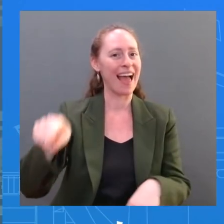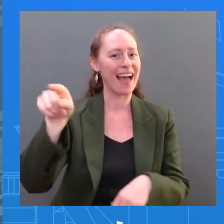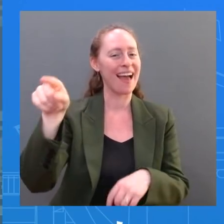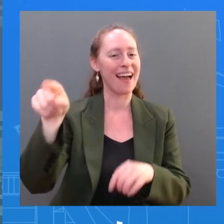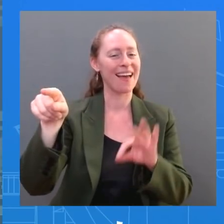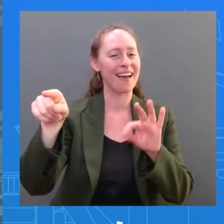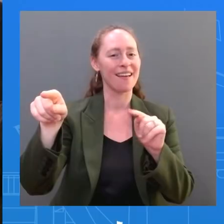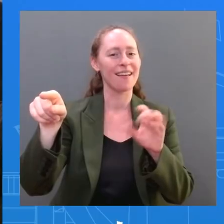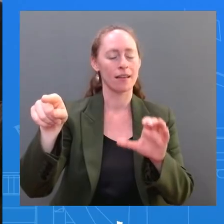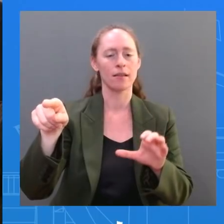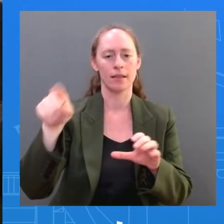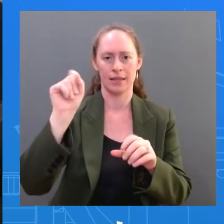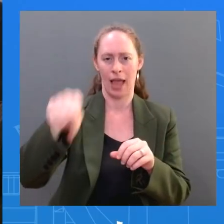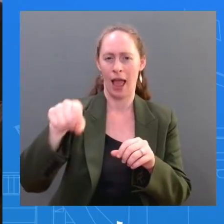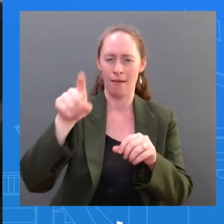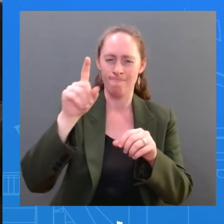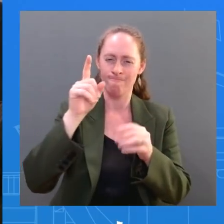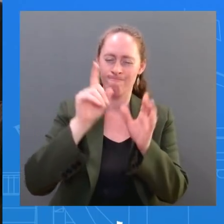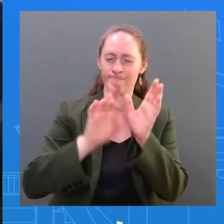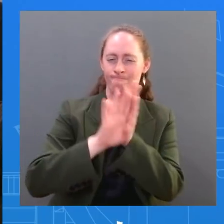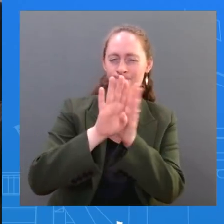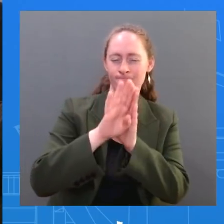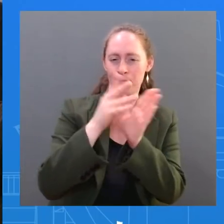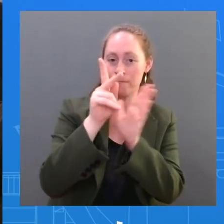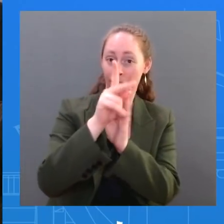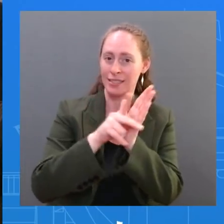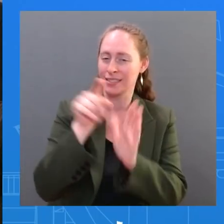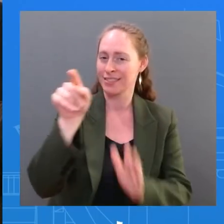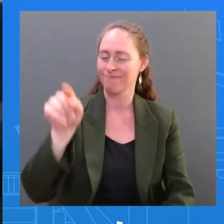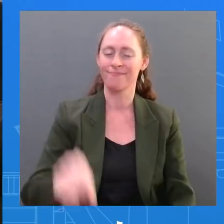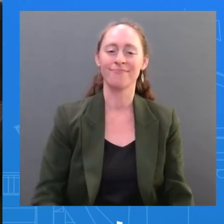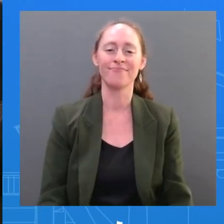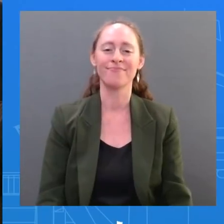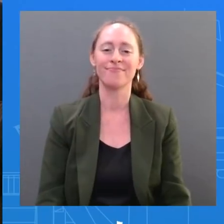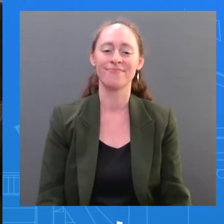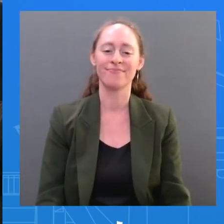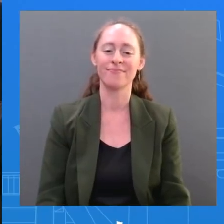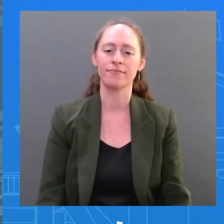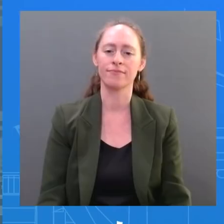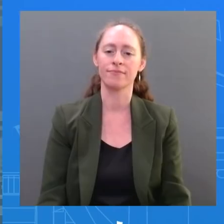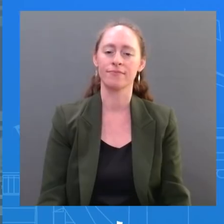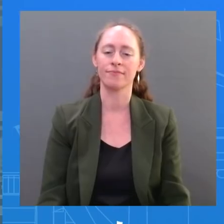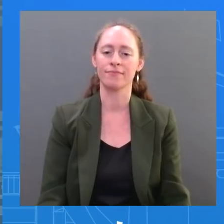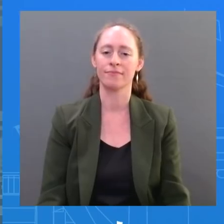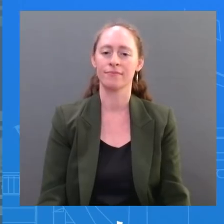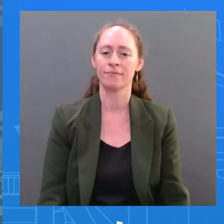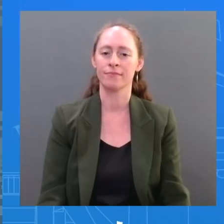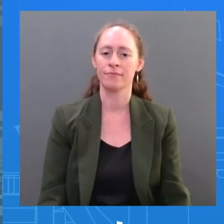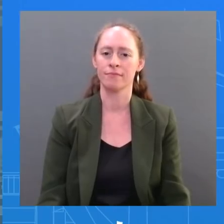The Press: Do you guys know what policies you would like them to clarify? Ms. Klein: Just what I said: that --